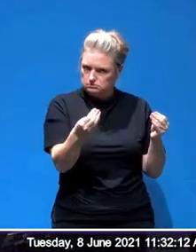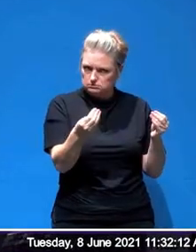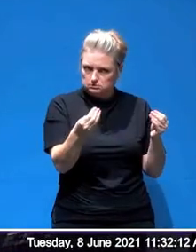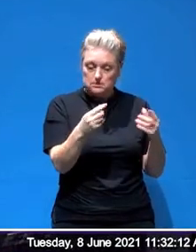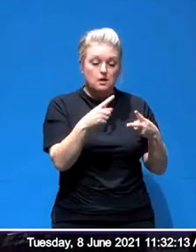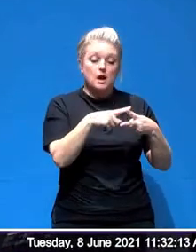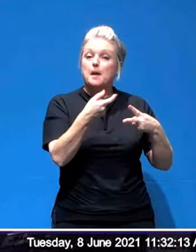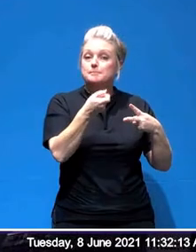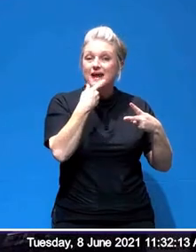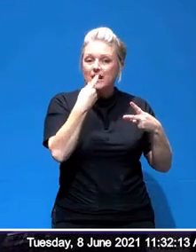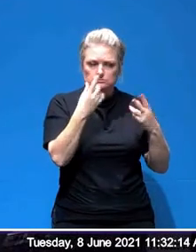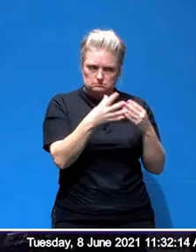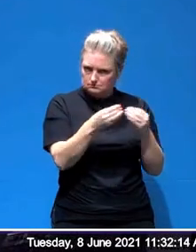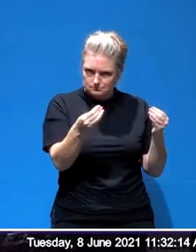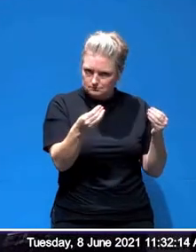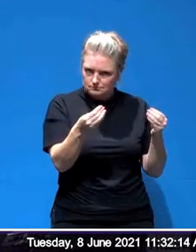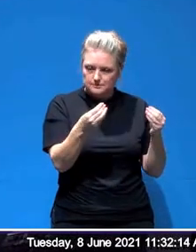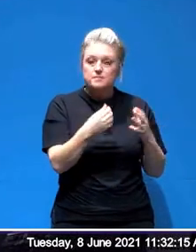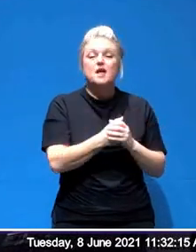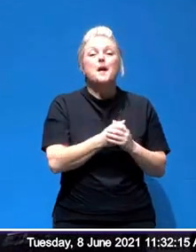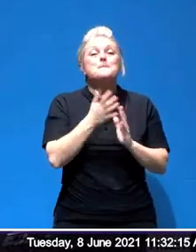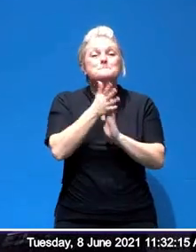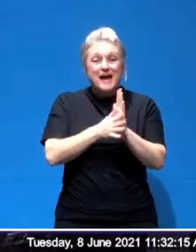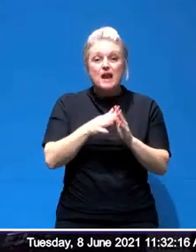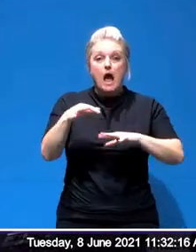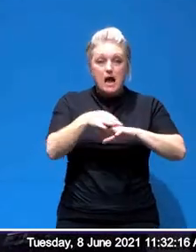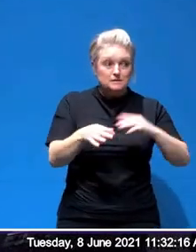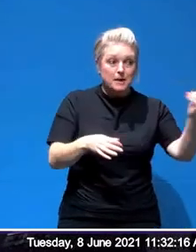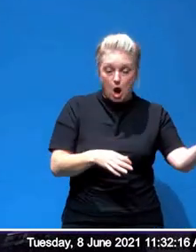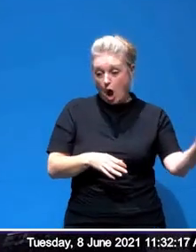Graham then had to return that day to collect Daniel's cash